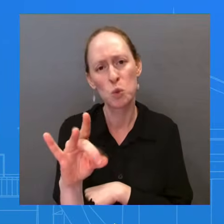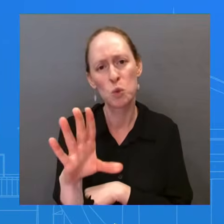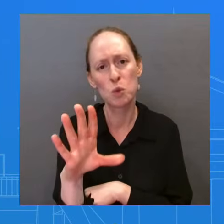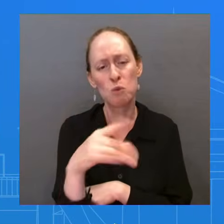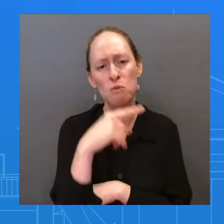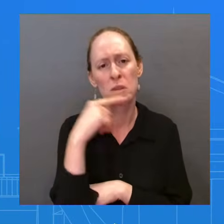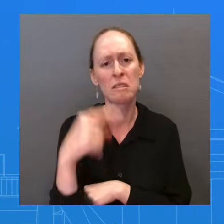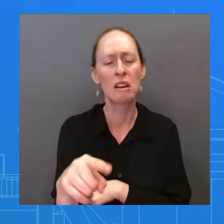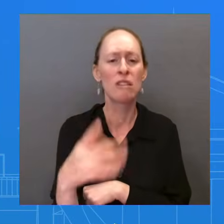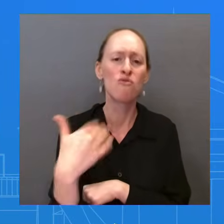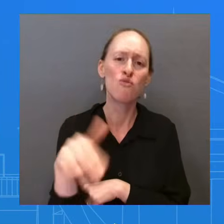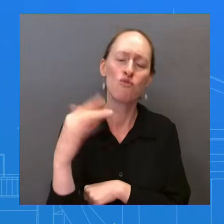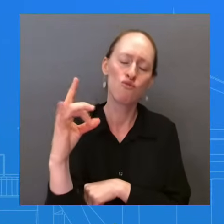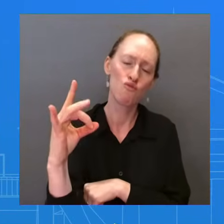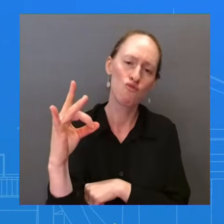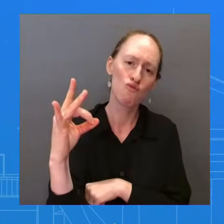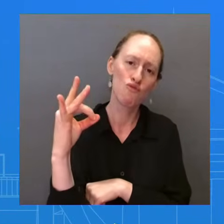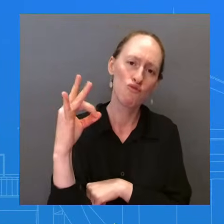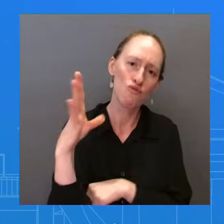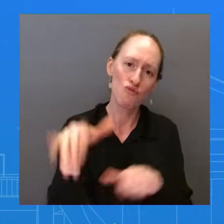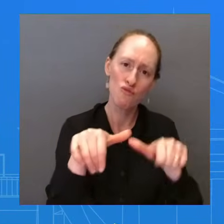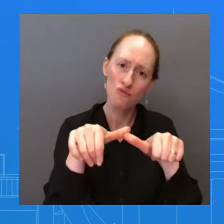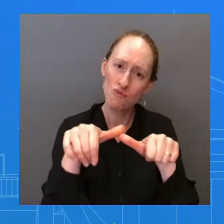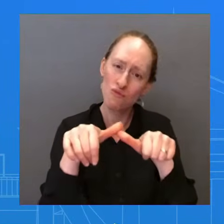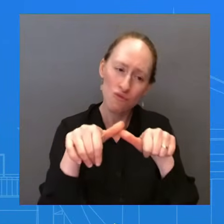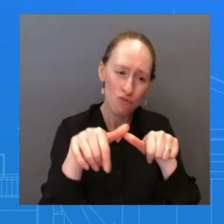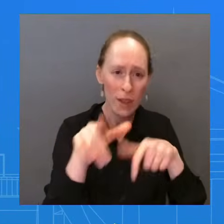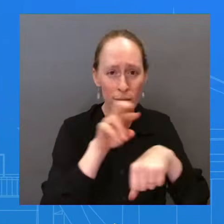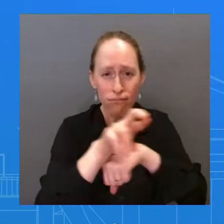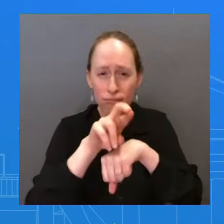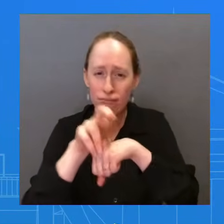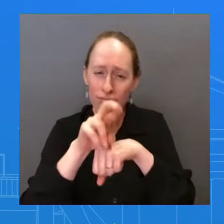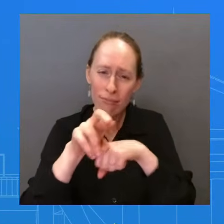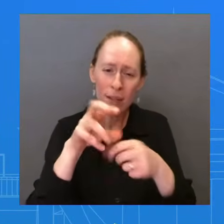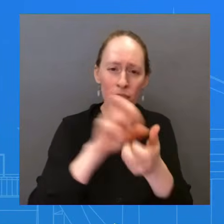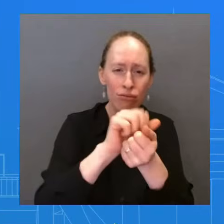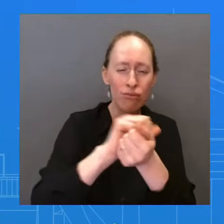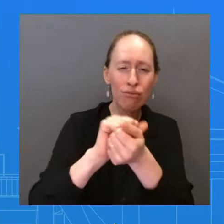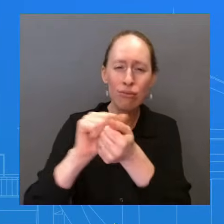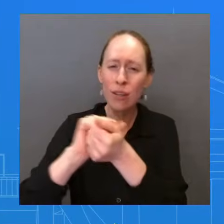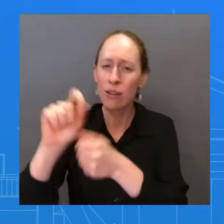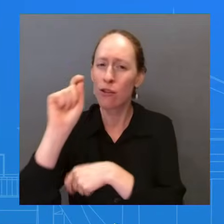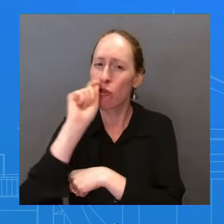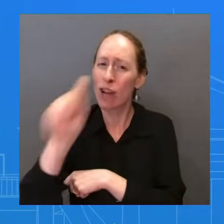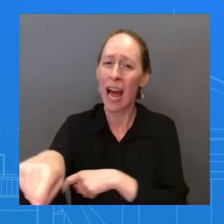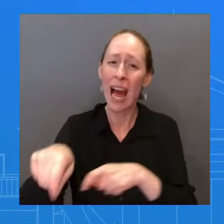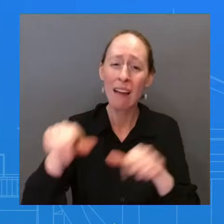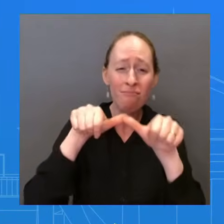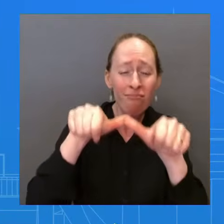launching yet more airstrikes and bombarding - Ukrainian cities all across the country.